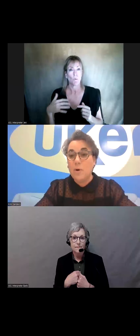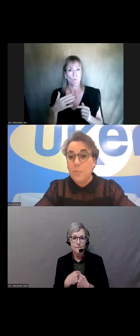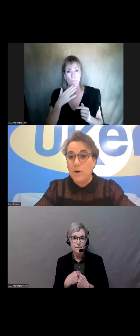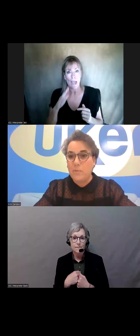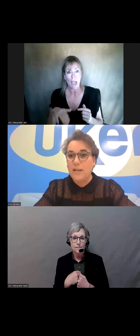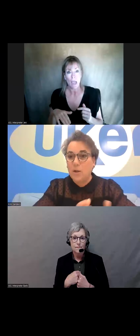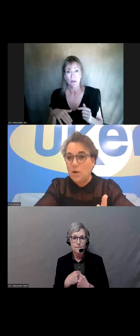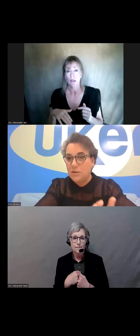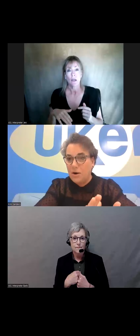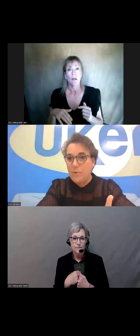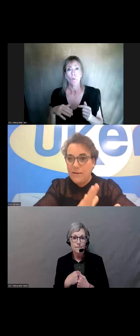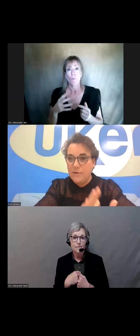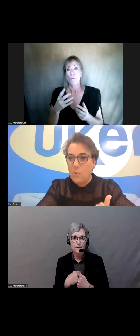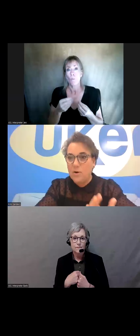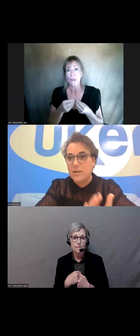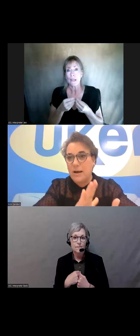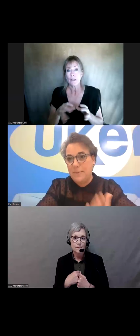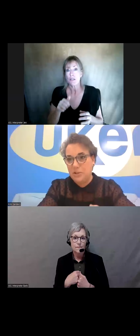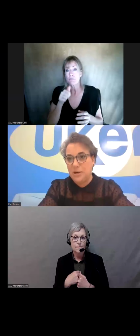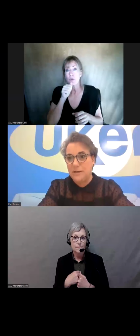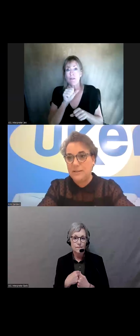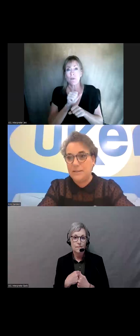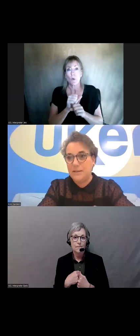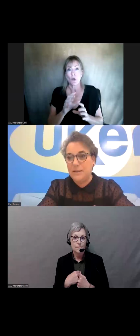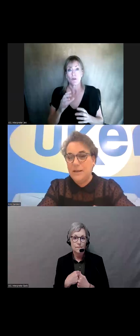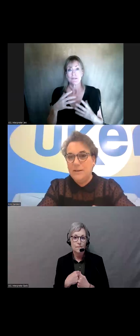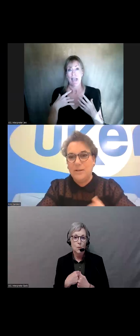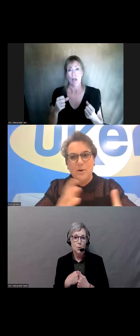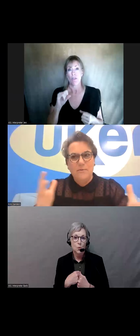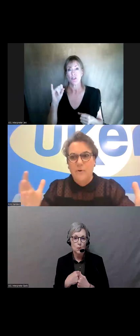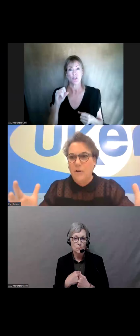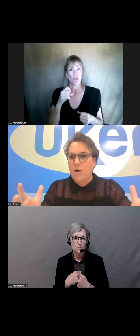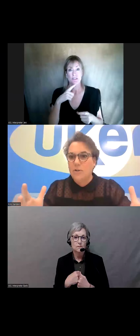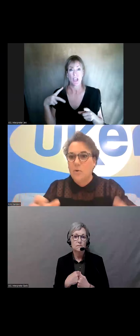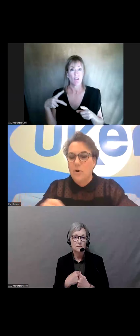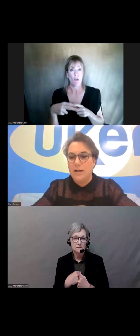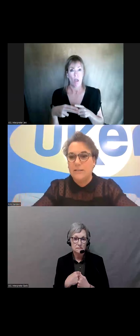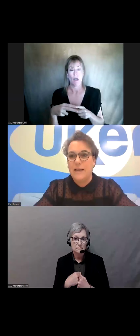ONE POINT WE LOST OUR PRIVATE WORKER'S COMP INSURANCE. FOR A LARGE